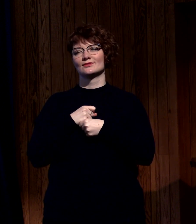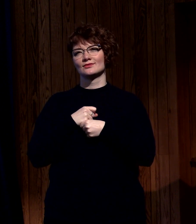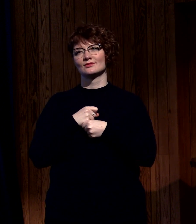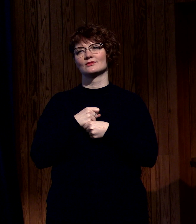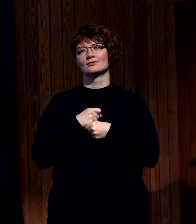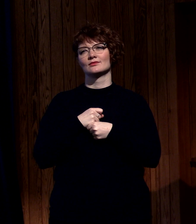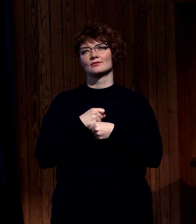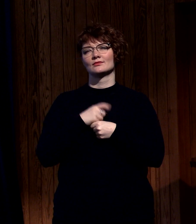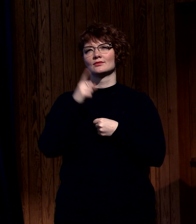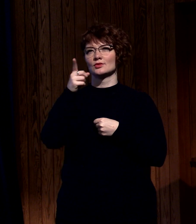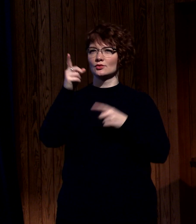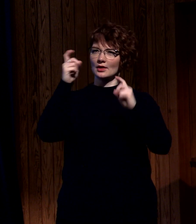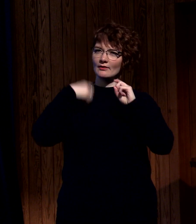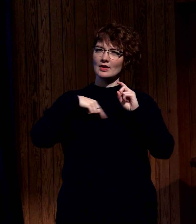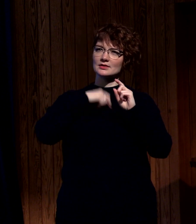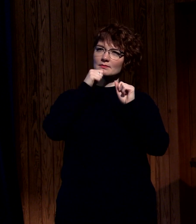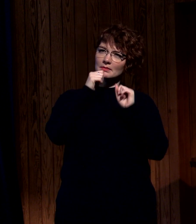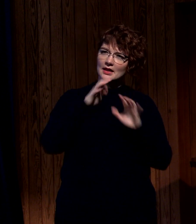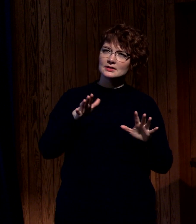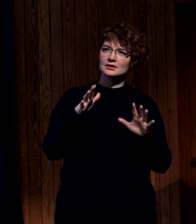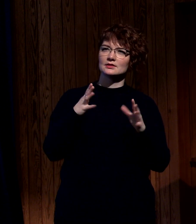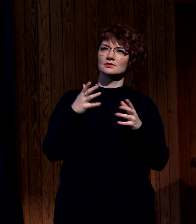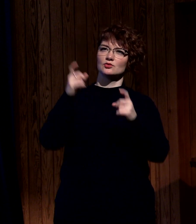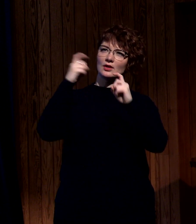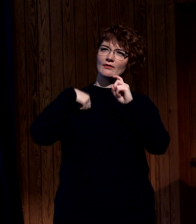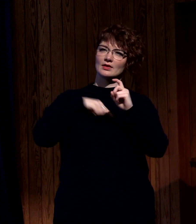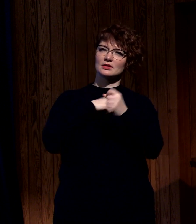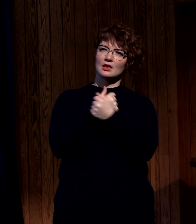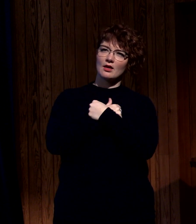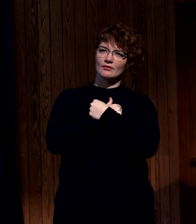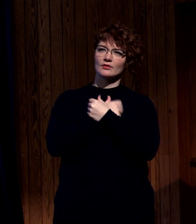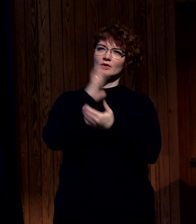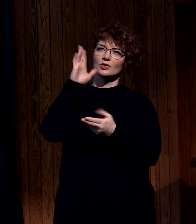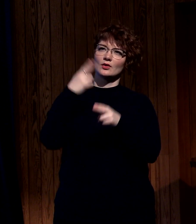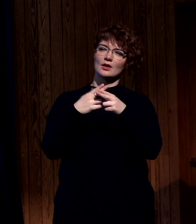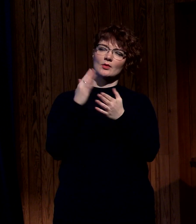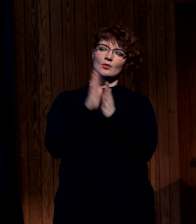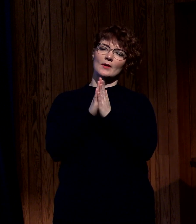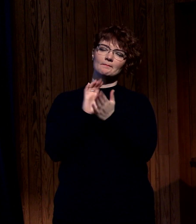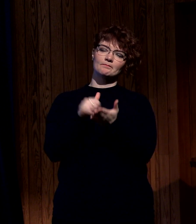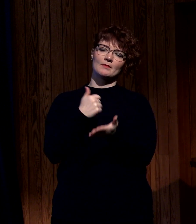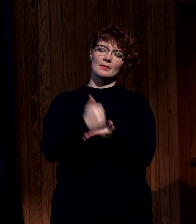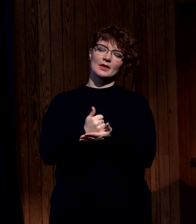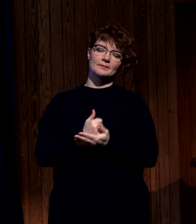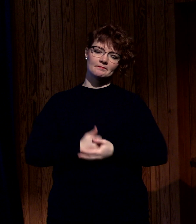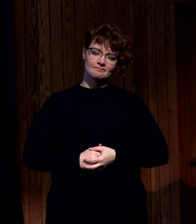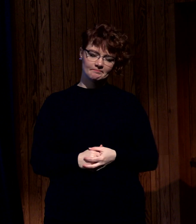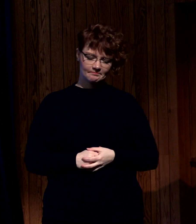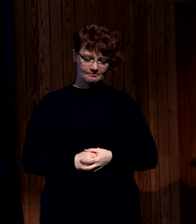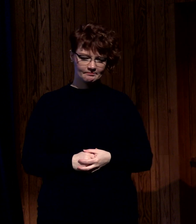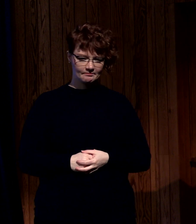us blessings and love. And these things we pray. Amen. Thanks to